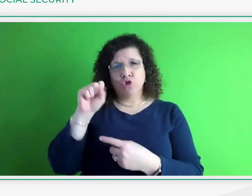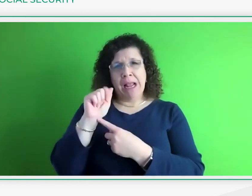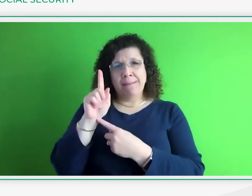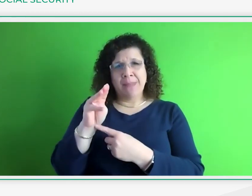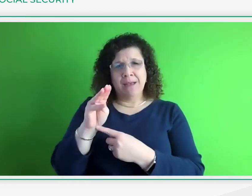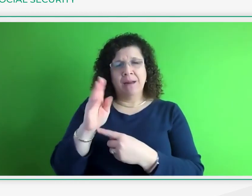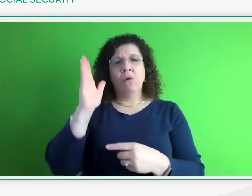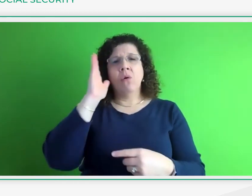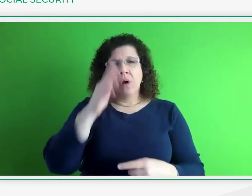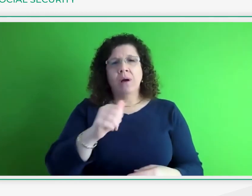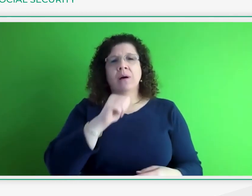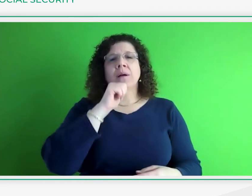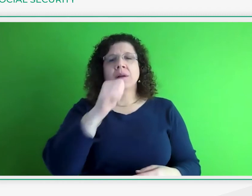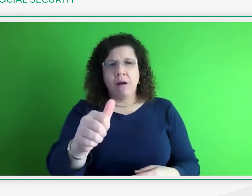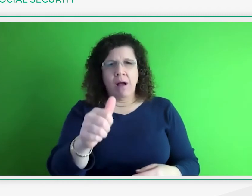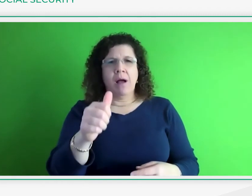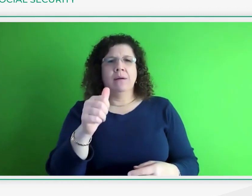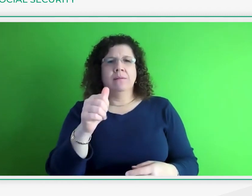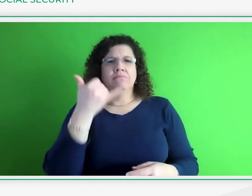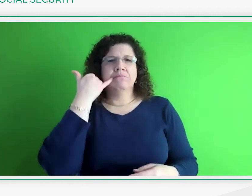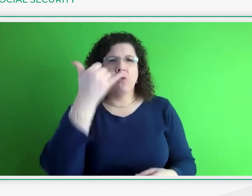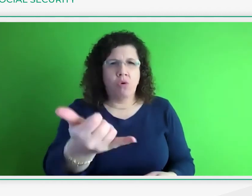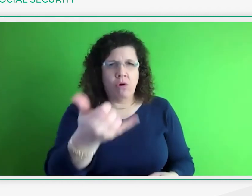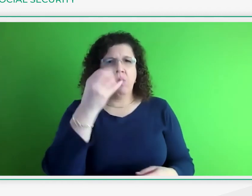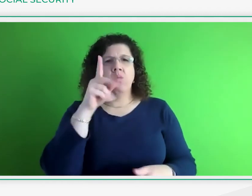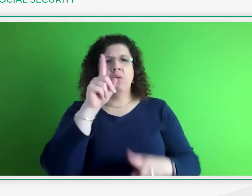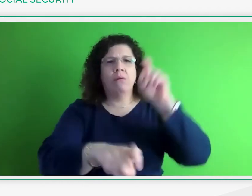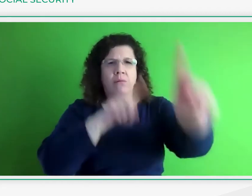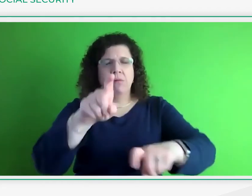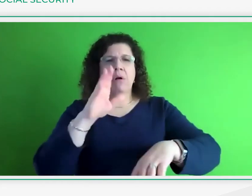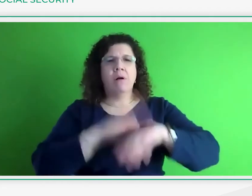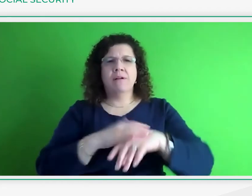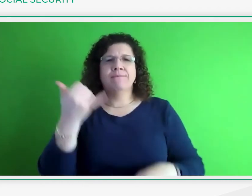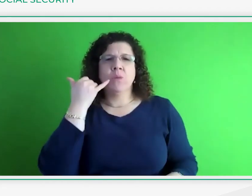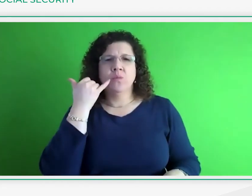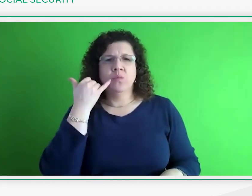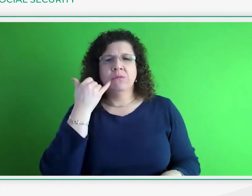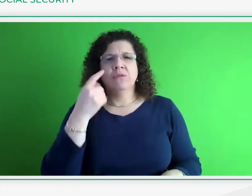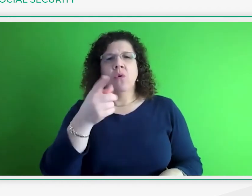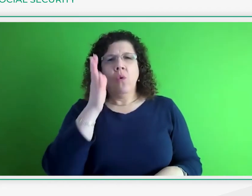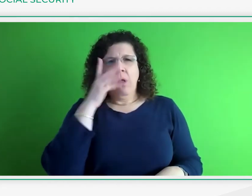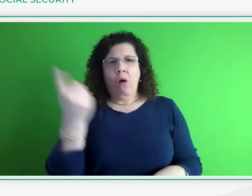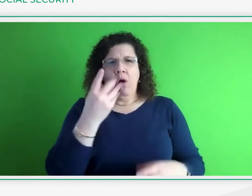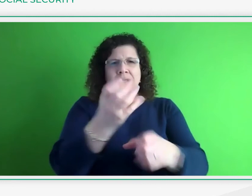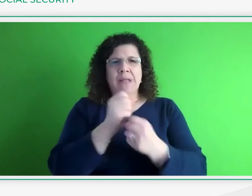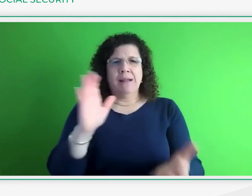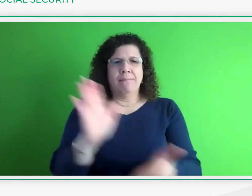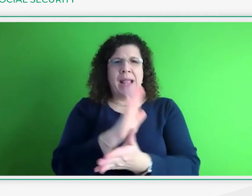Remember that the Social Security Administration will NOT call you or ask you questions over the phone.